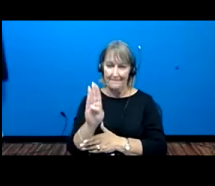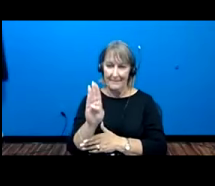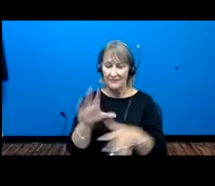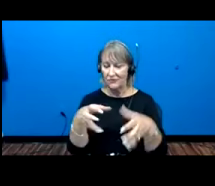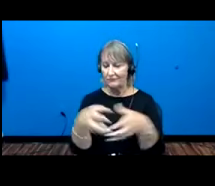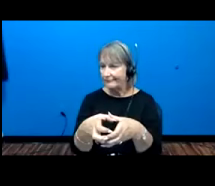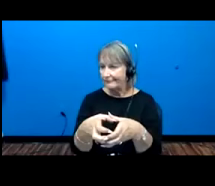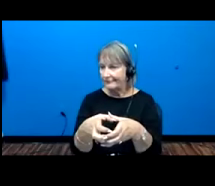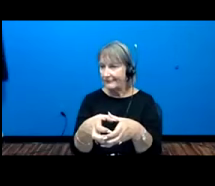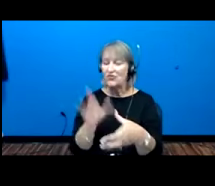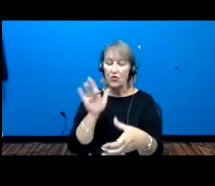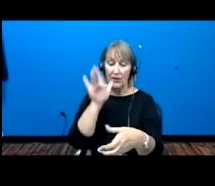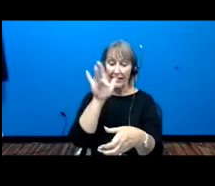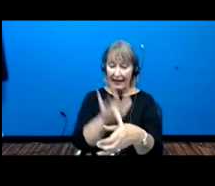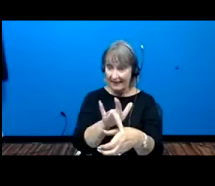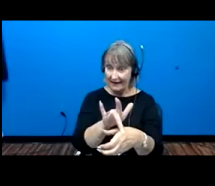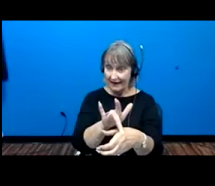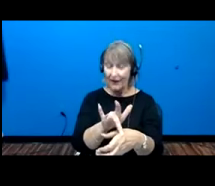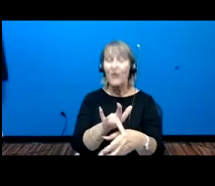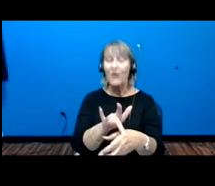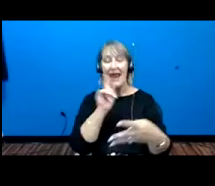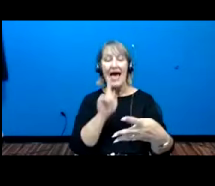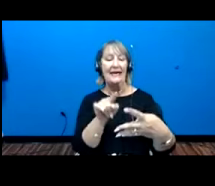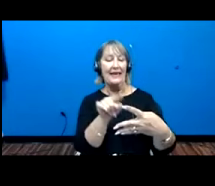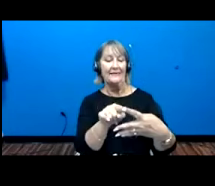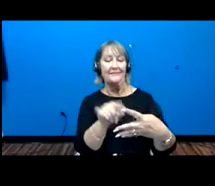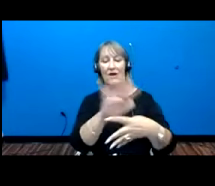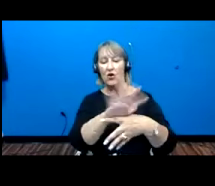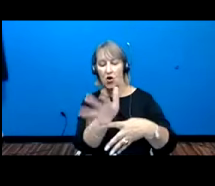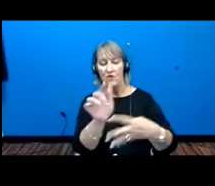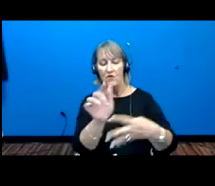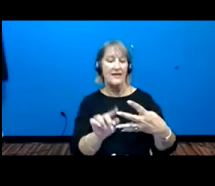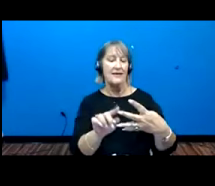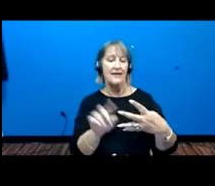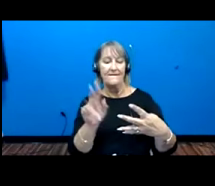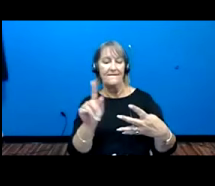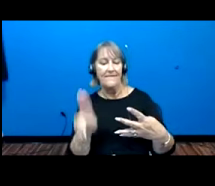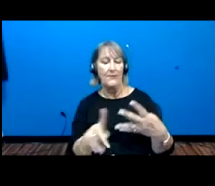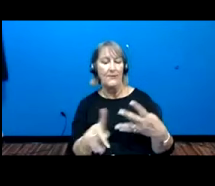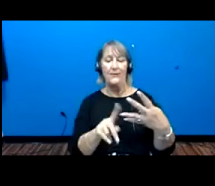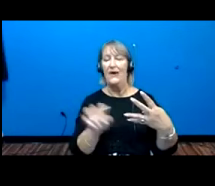We just wanted to create a one-stop shop that would make it really easy for folks to be able to access this information